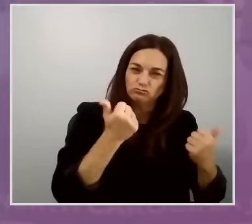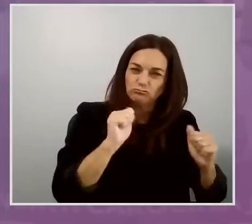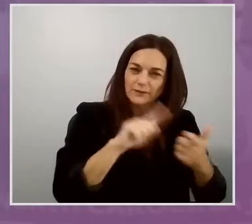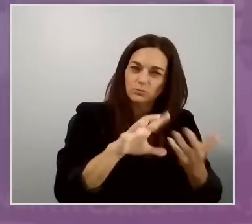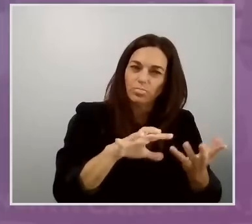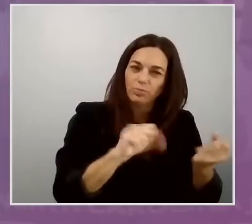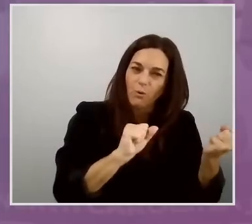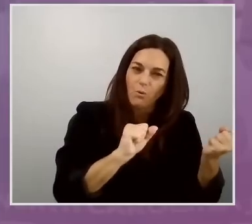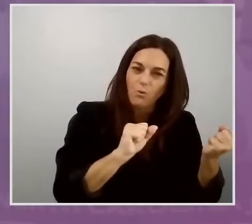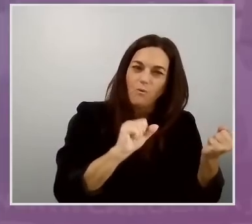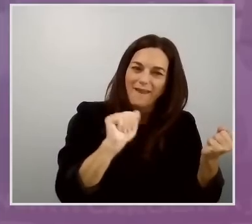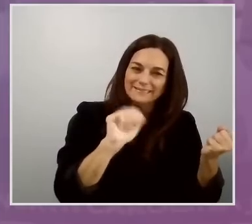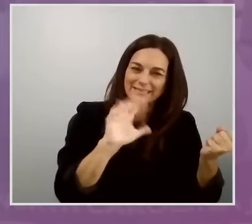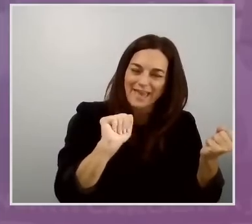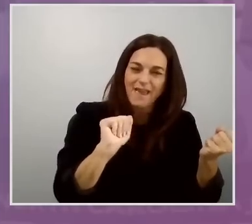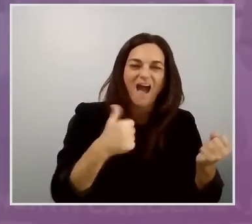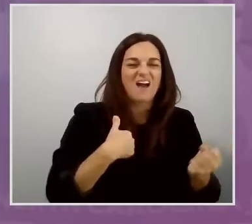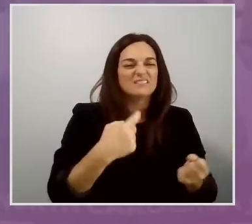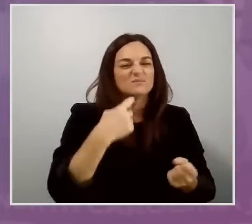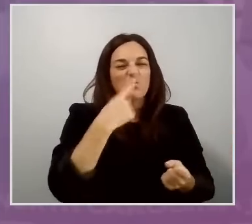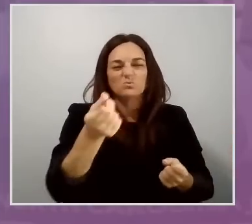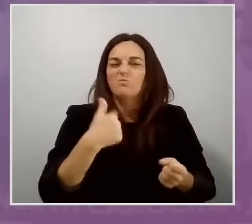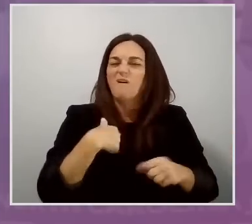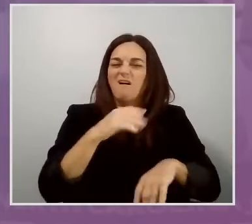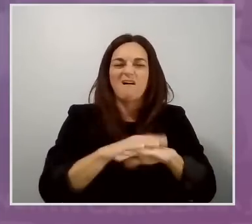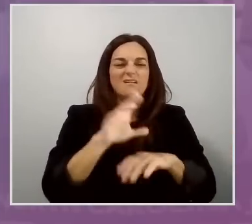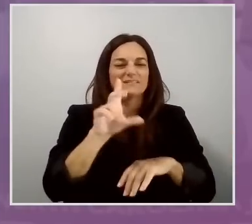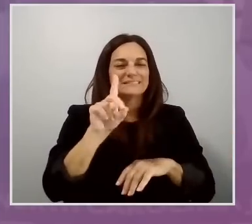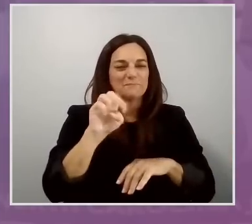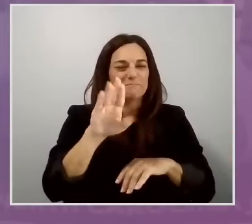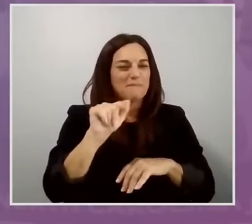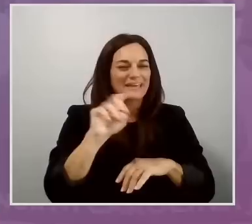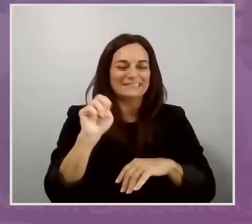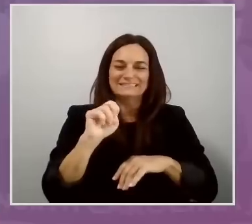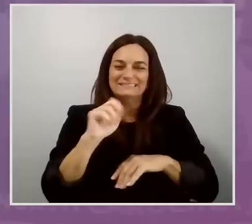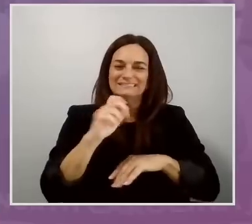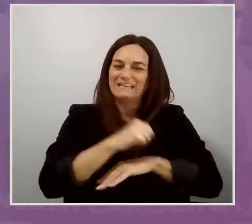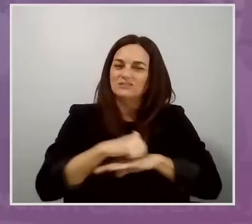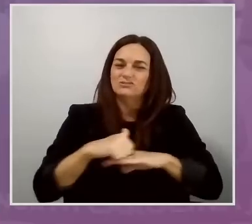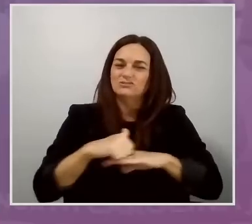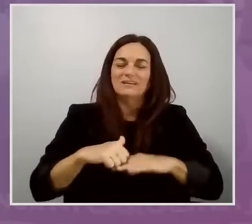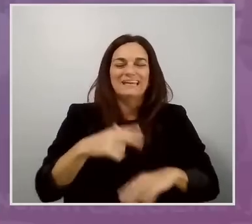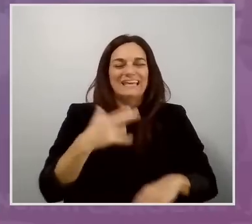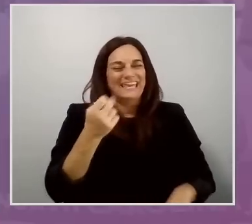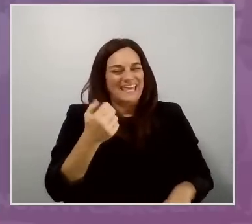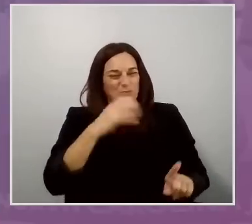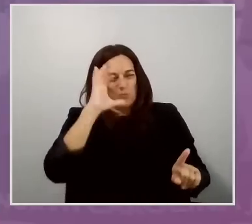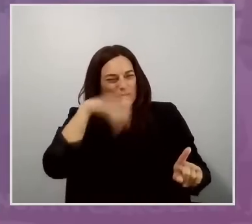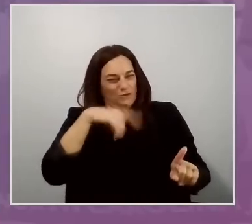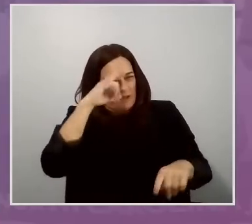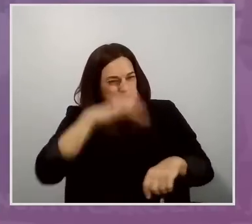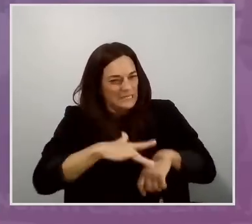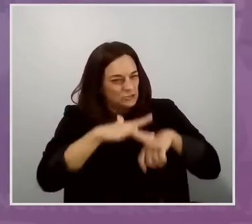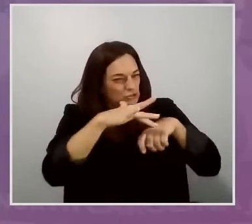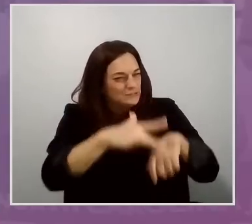RIGHT NOW IN THE UNITED STATES SUPREME COURT TRYING TO GET RID OF THE AFFORDABLE CARE